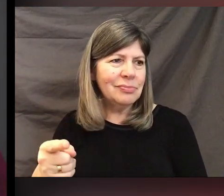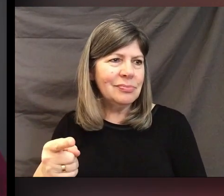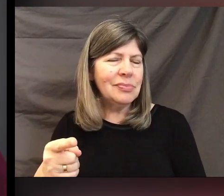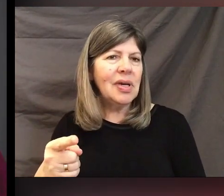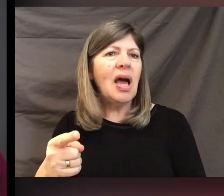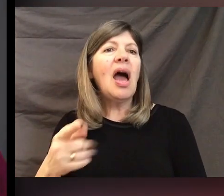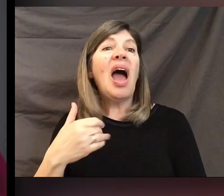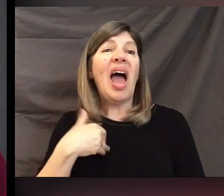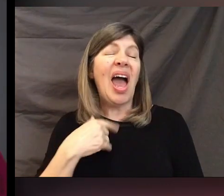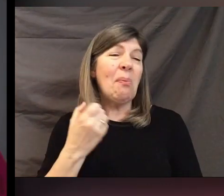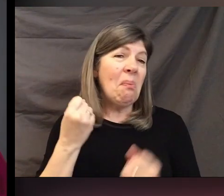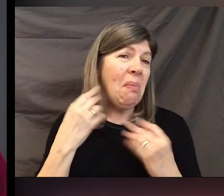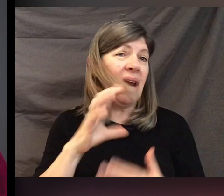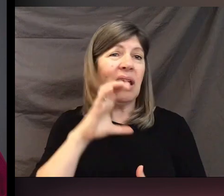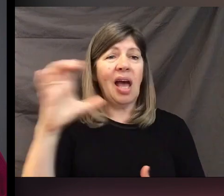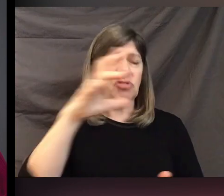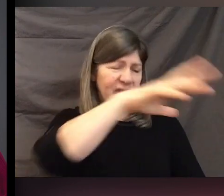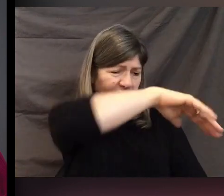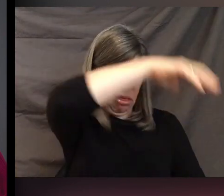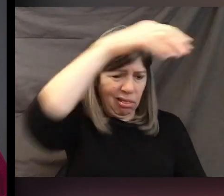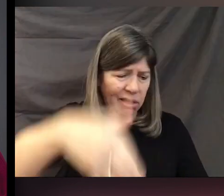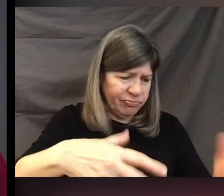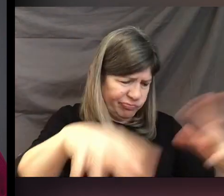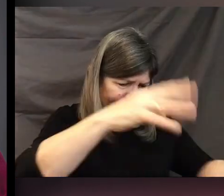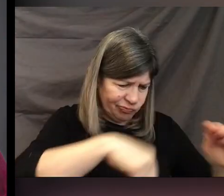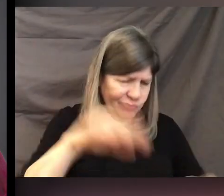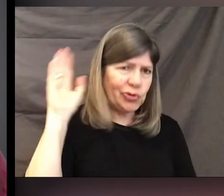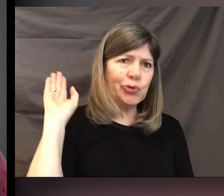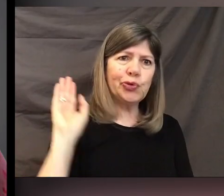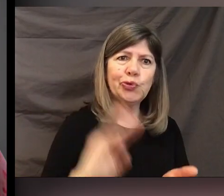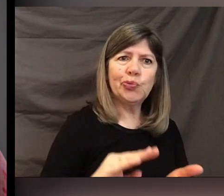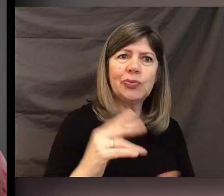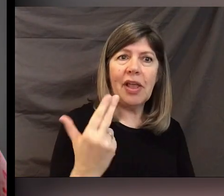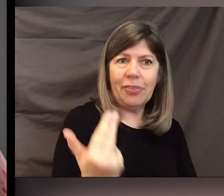Their goal was to choose the best but merely offer a taste of the immense diversity